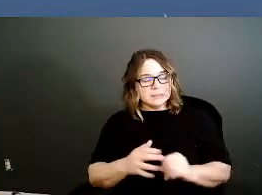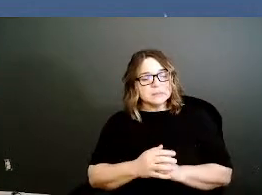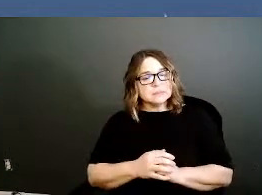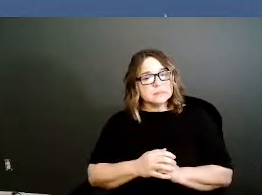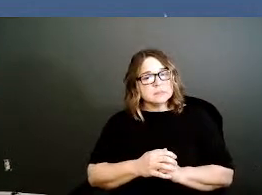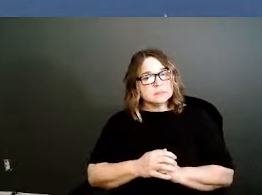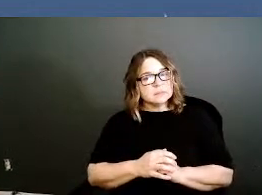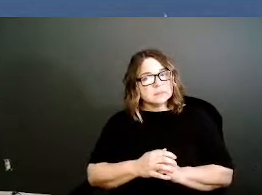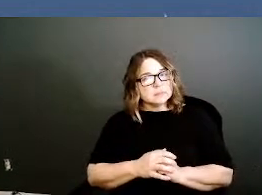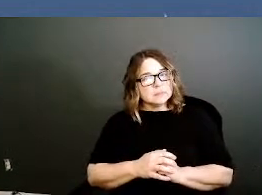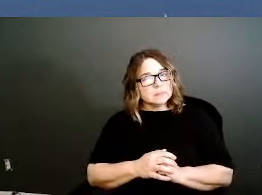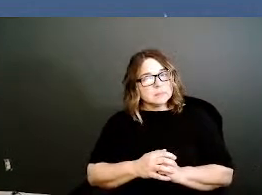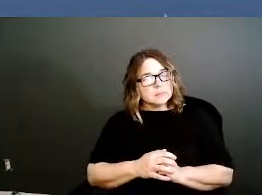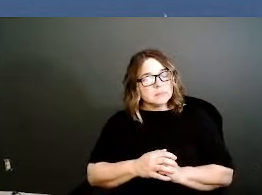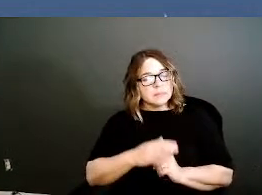I'M HERE TONIGHT ASKING YOU OUR CITY COUNCIL TO